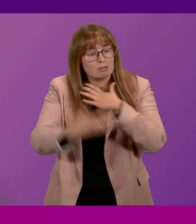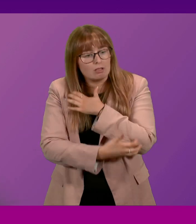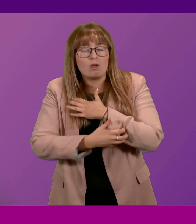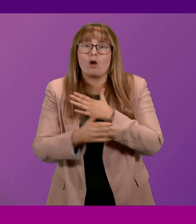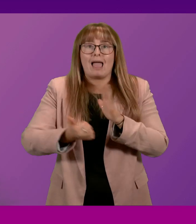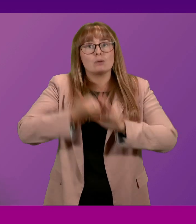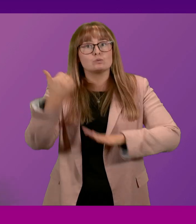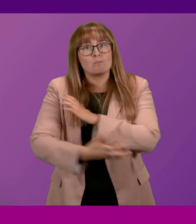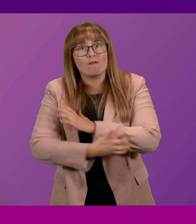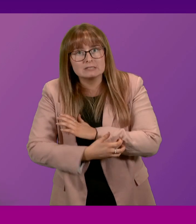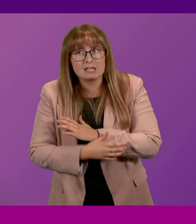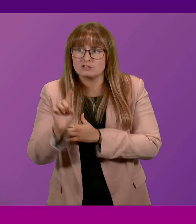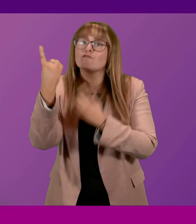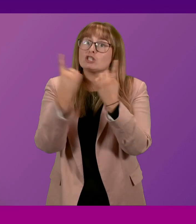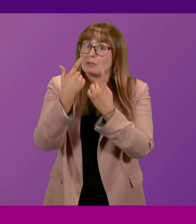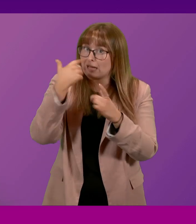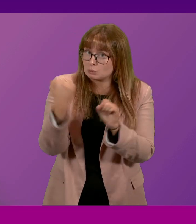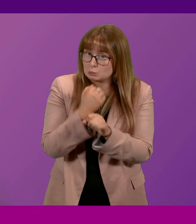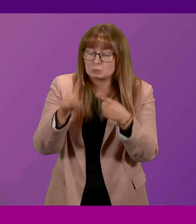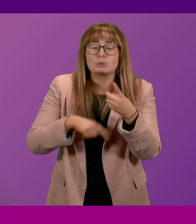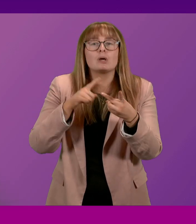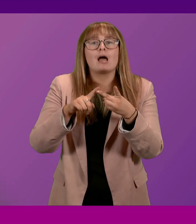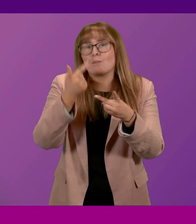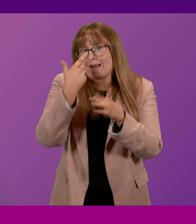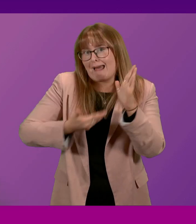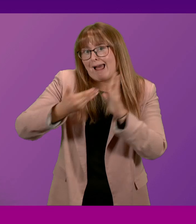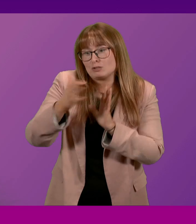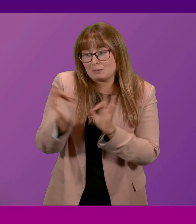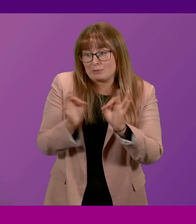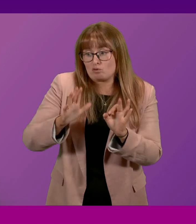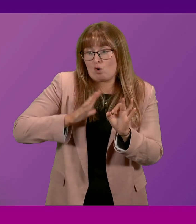that the Parliament can do. That could be added to the measures that we are taking in the budget